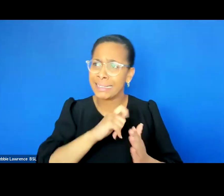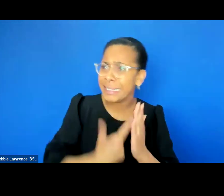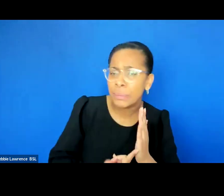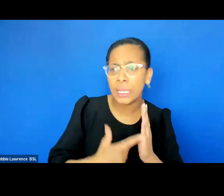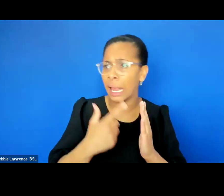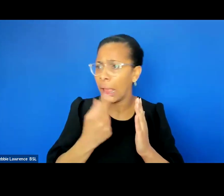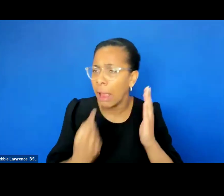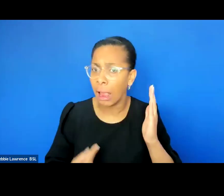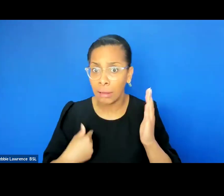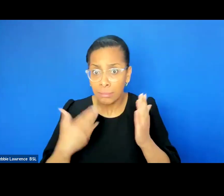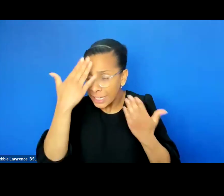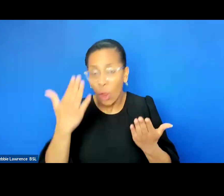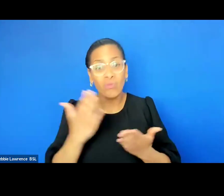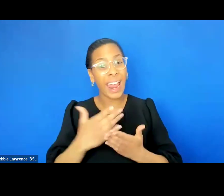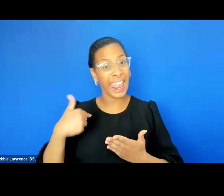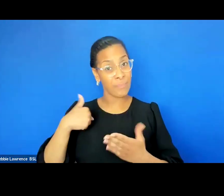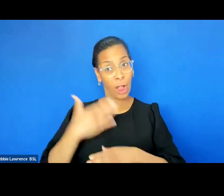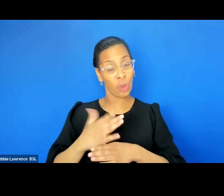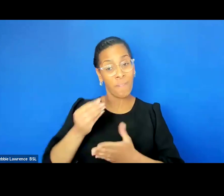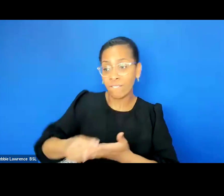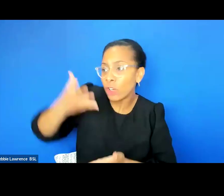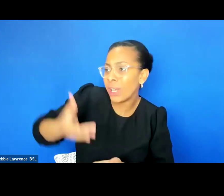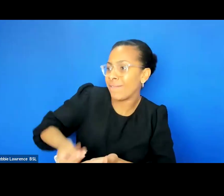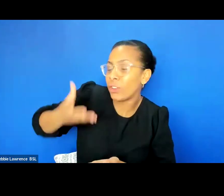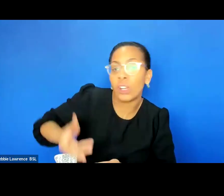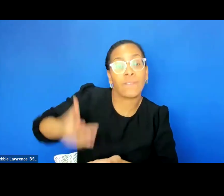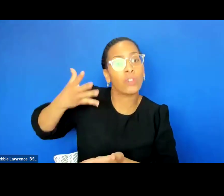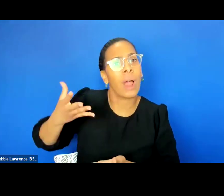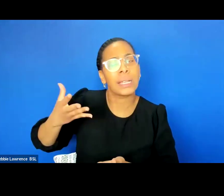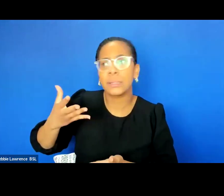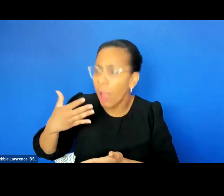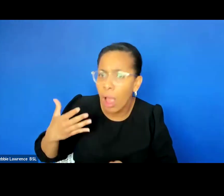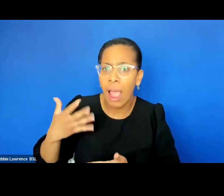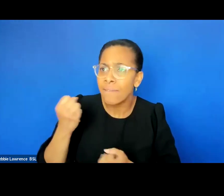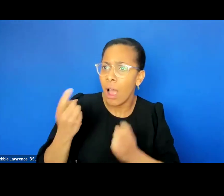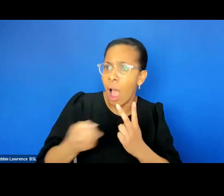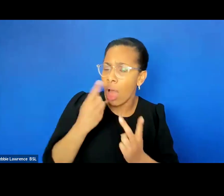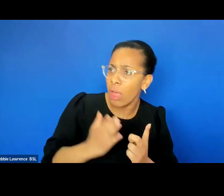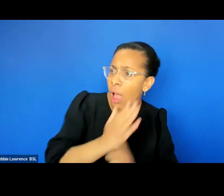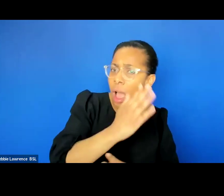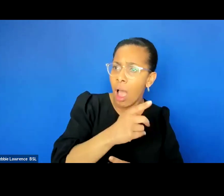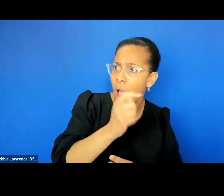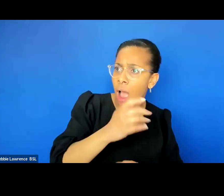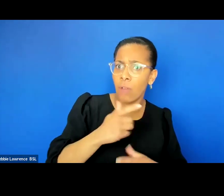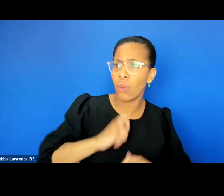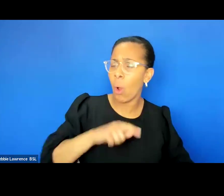I was the million-dollar princess with UNICEF. But what a great way to learn. It also changed the way I saw myself.